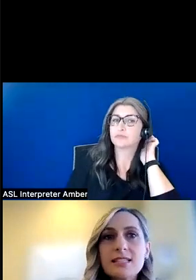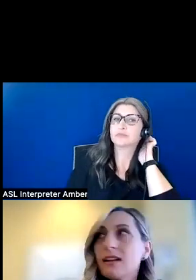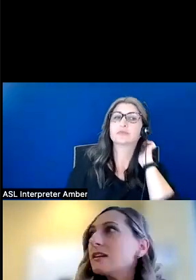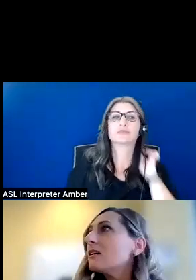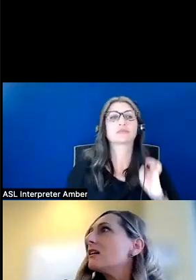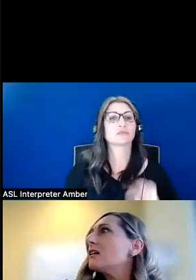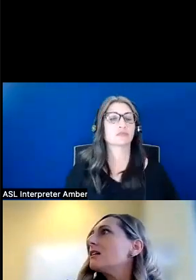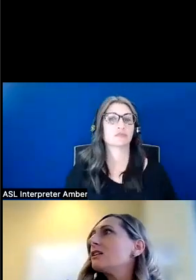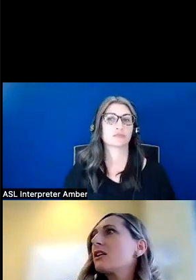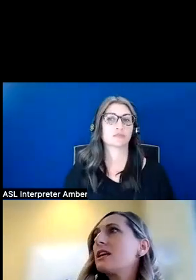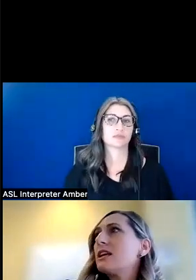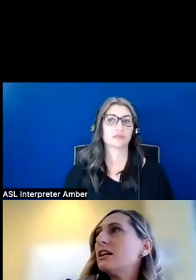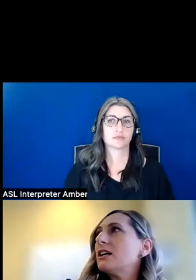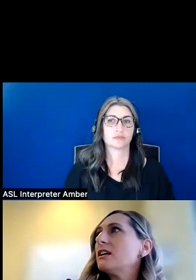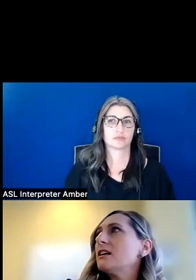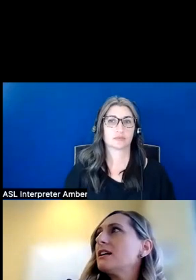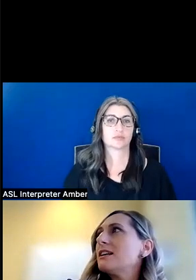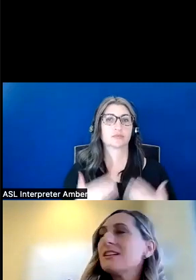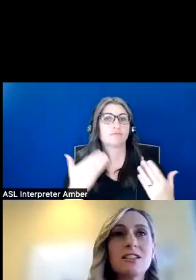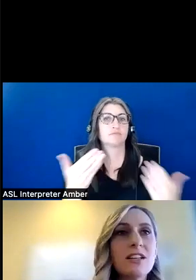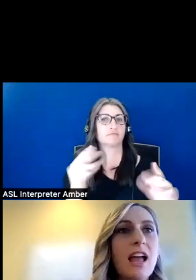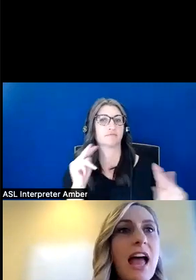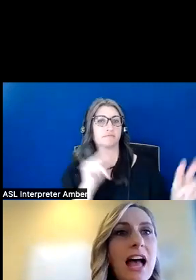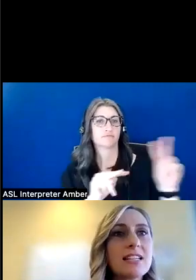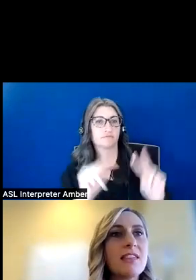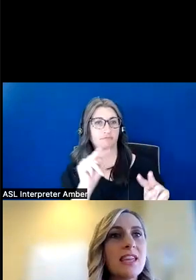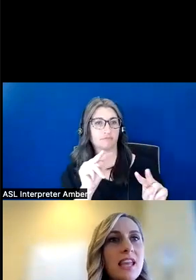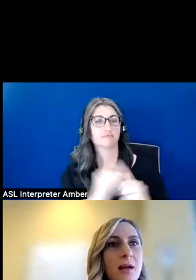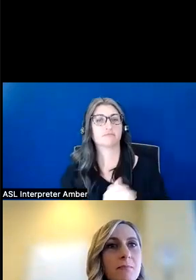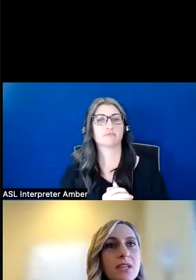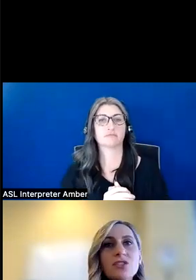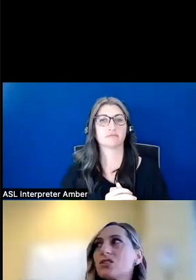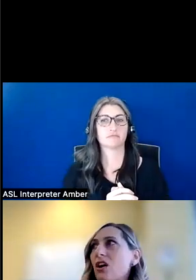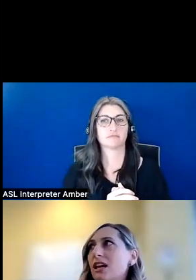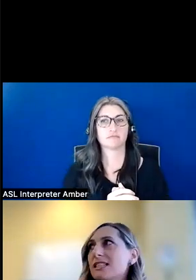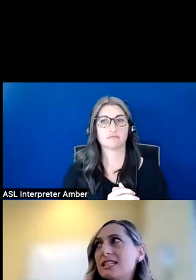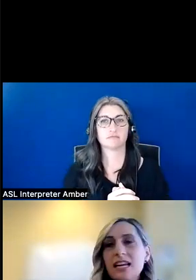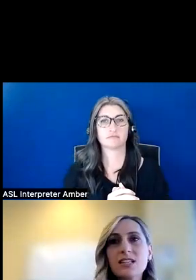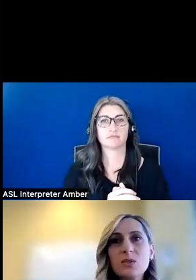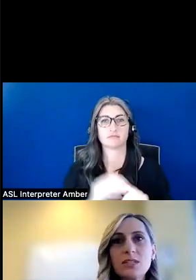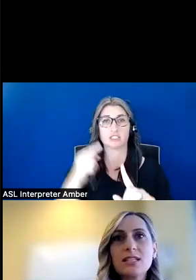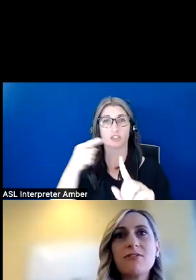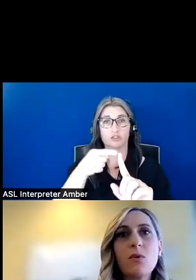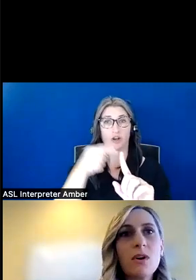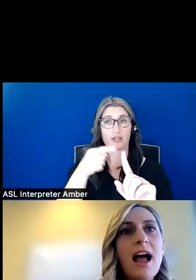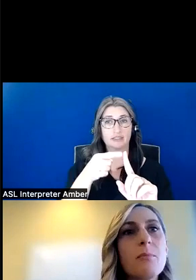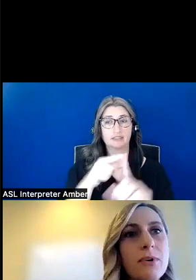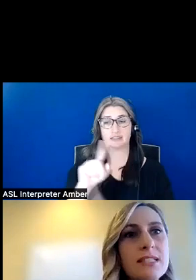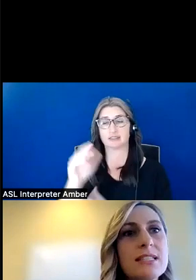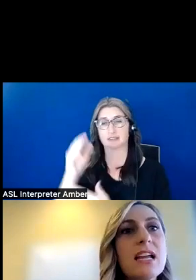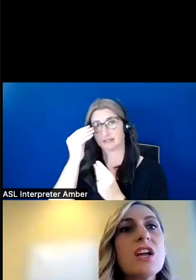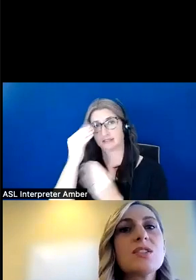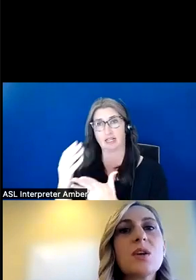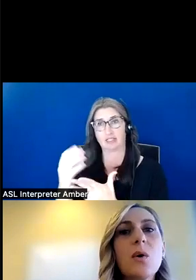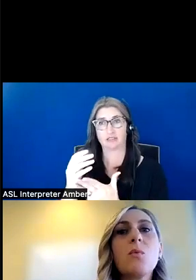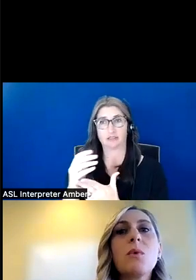Let's look here at the targets and data sources for outputs.